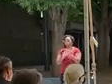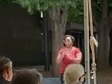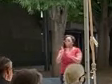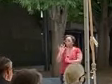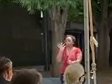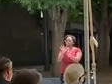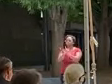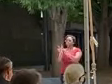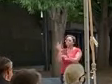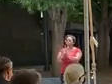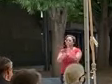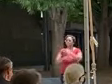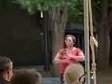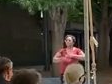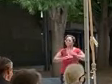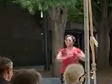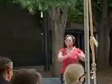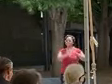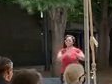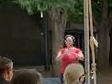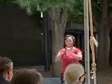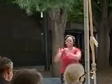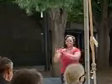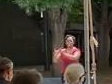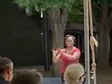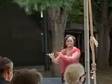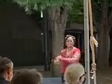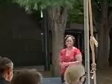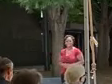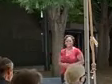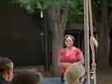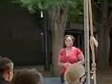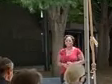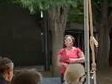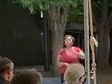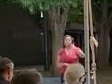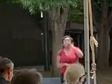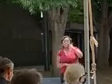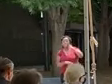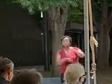I would like to highlight some of those recent and ongoing work our staff has been engaged in: